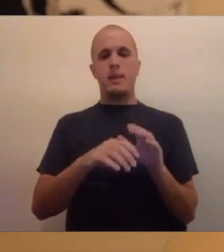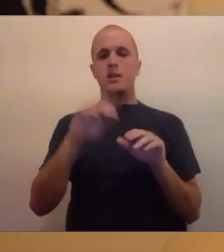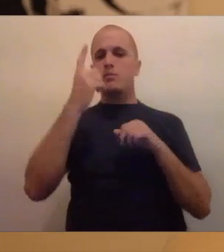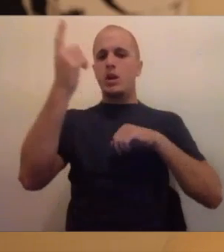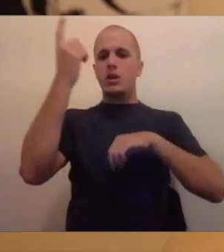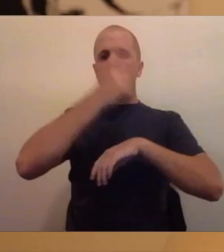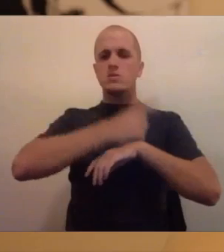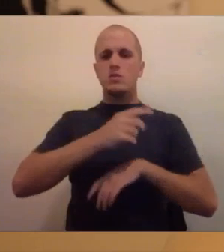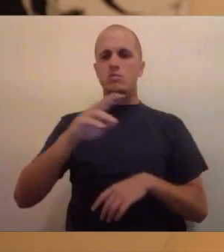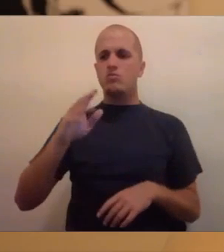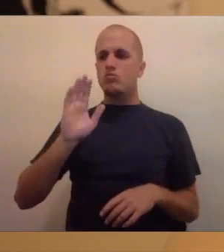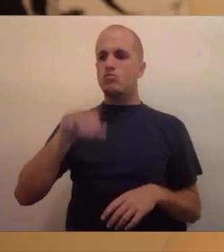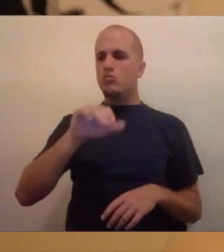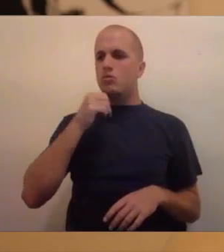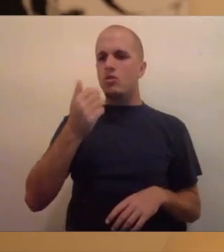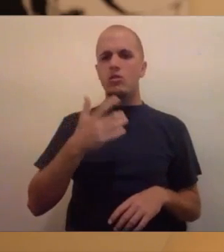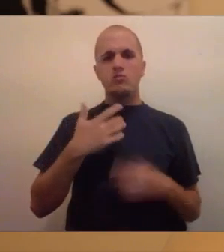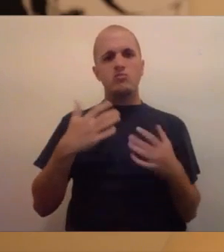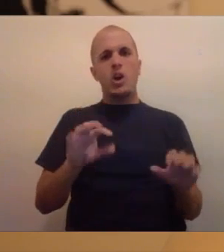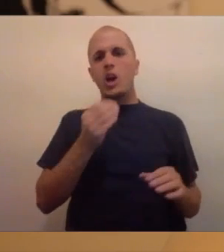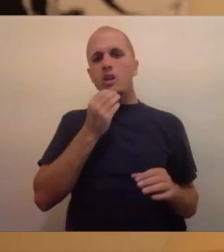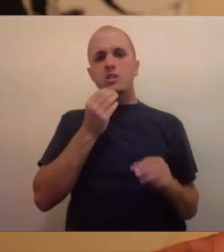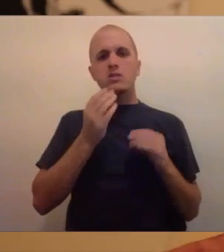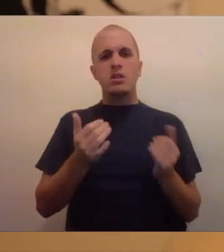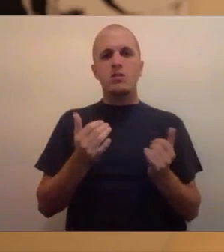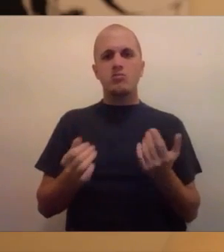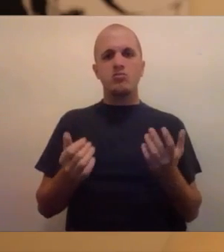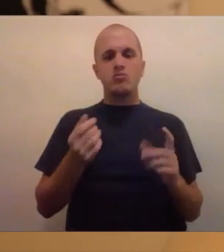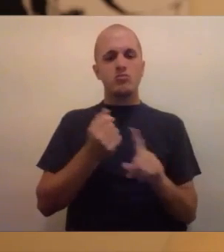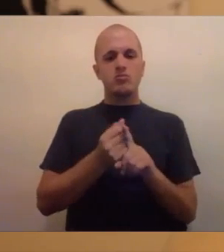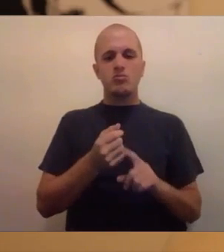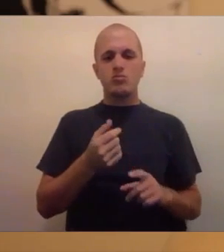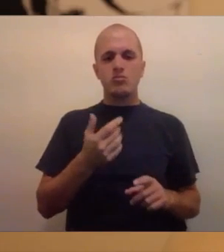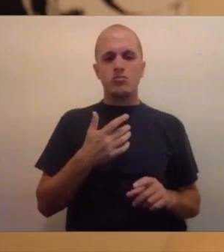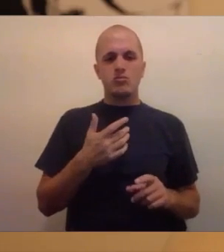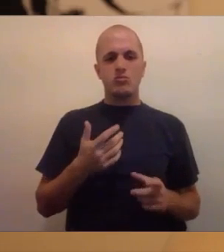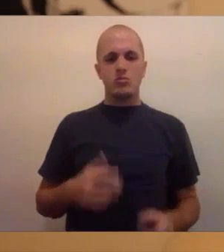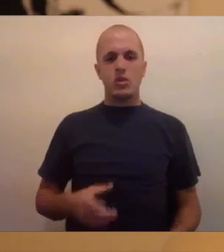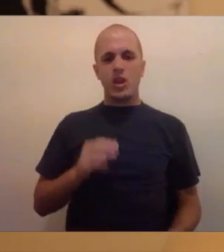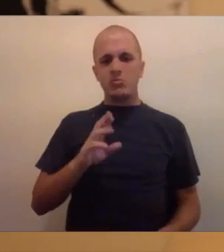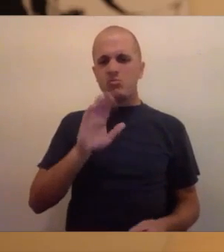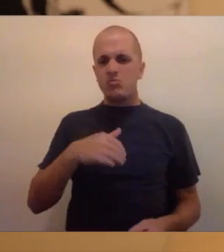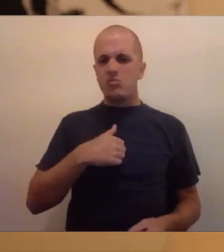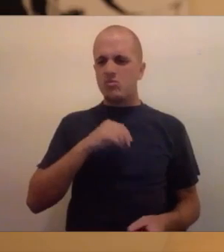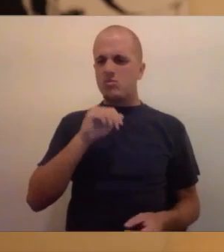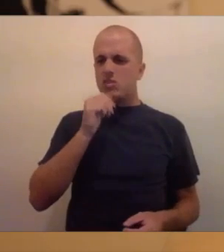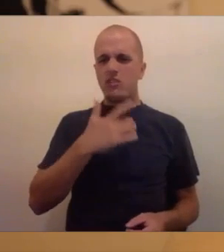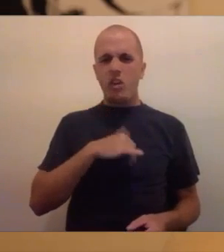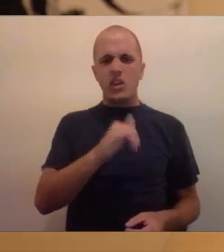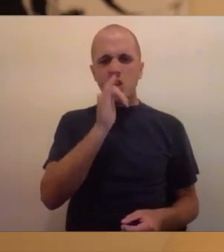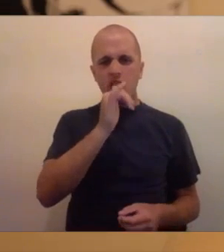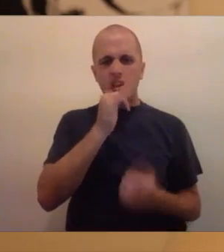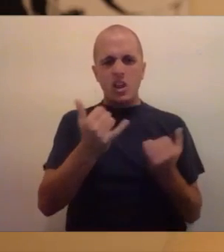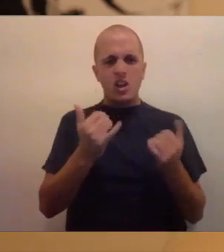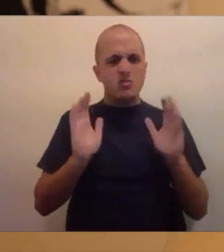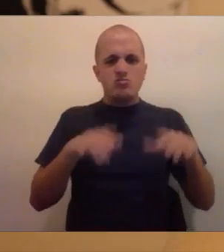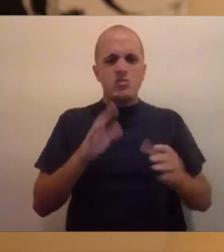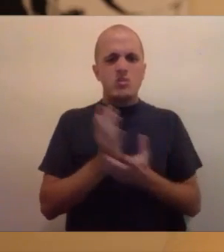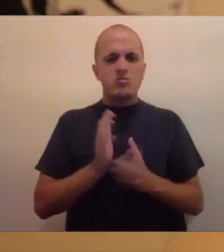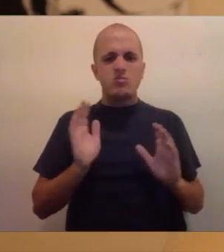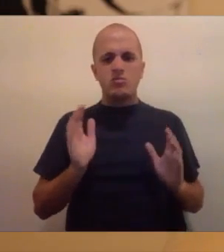Tapa is like one day, you think, 'I am not going to eat today.'